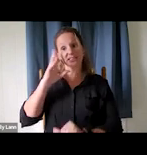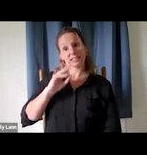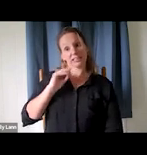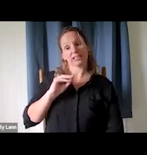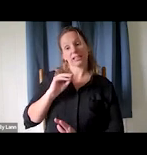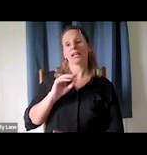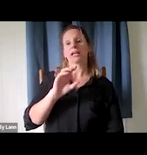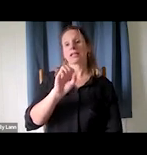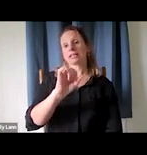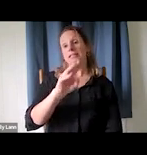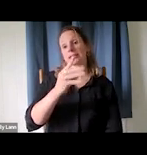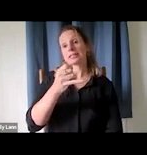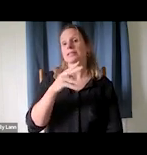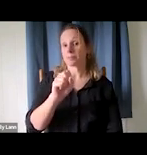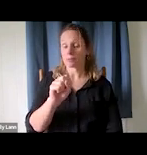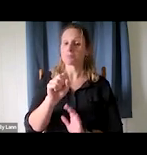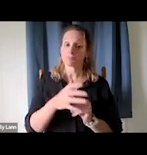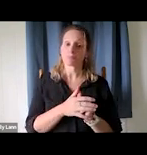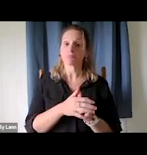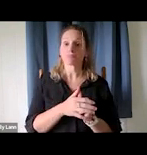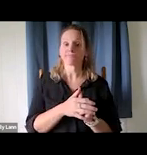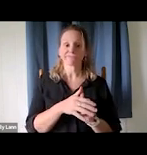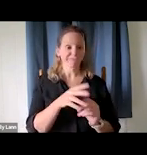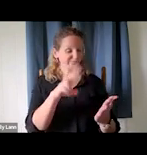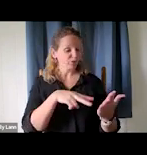And you can find that documented in his treatment records.